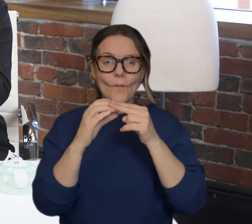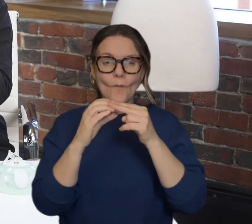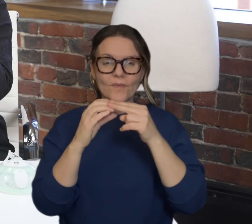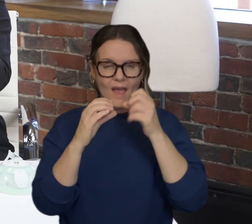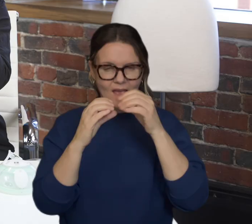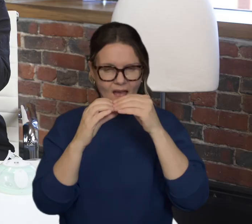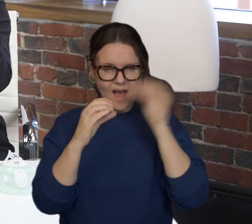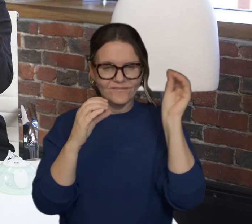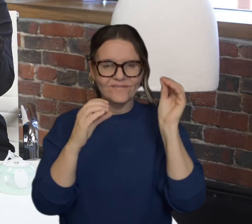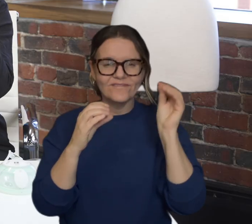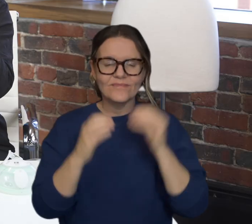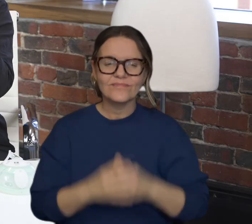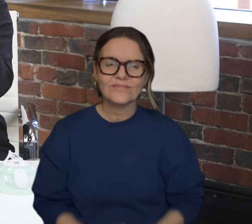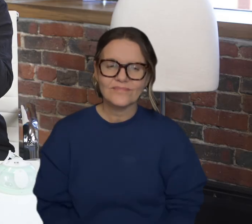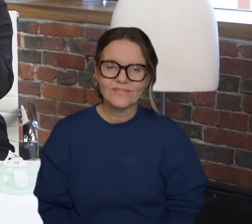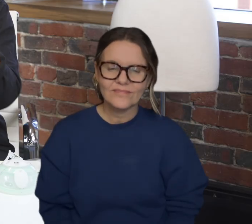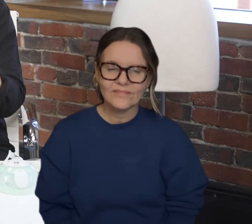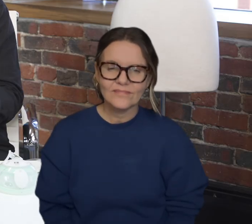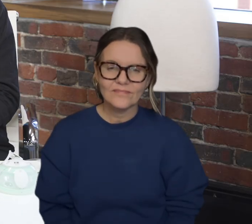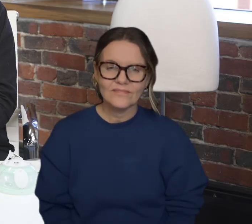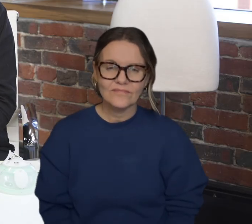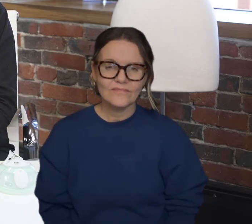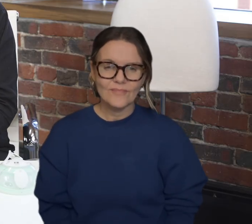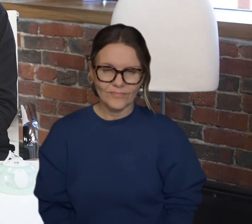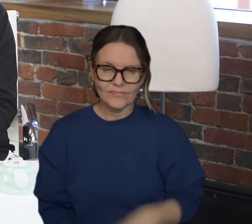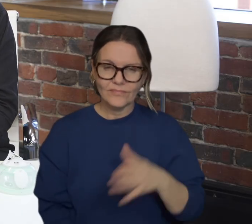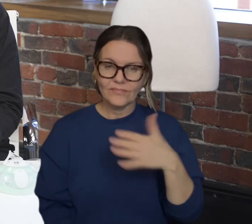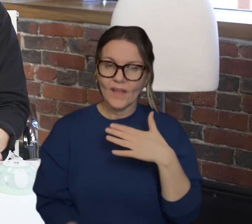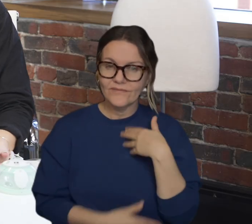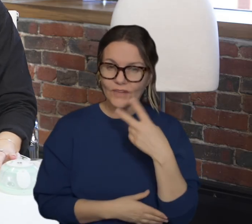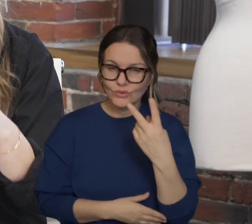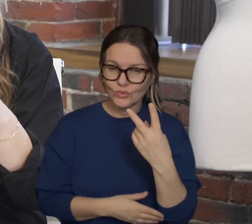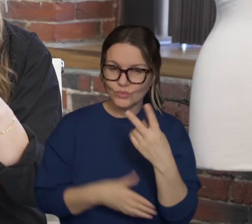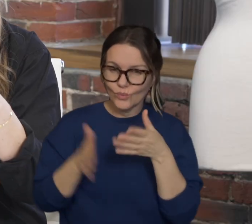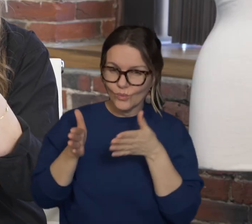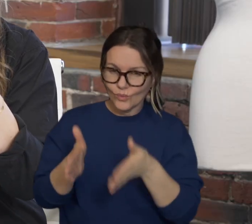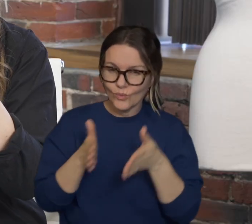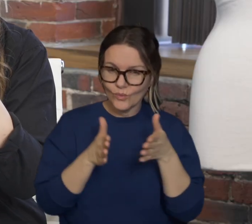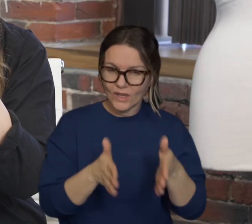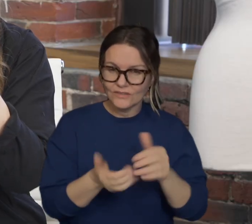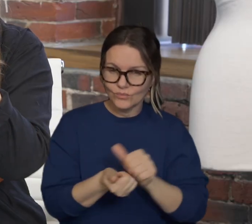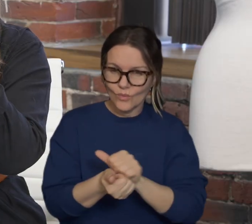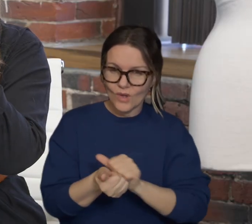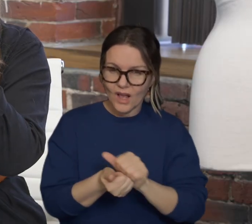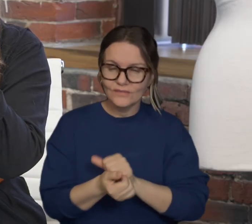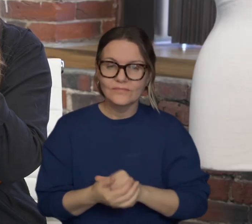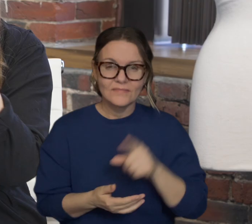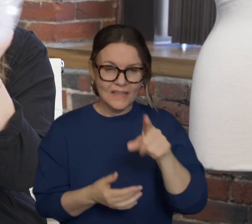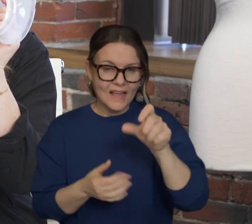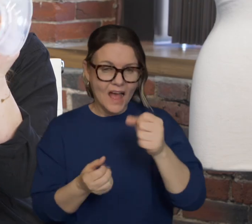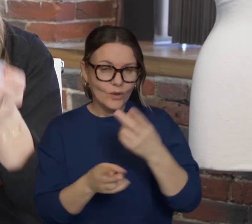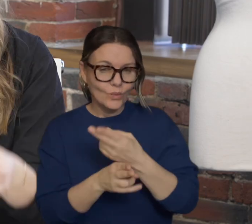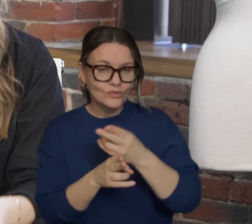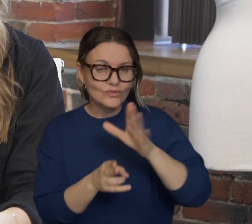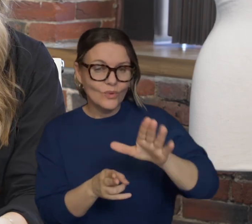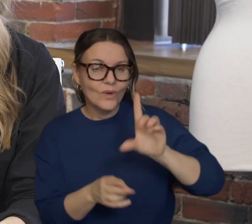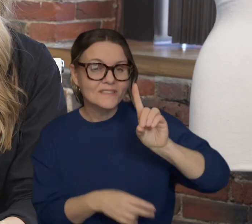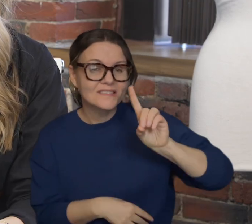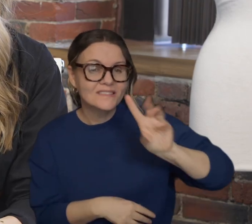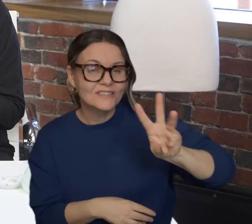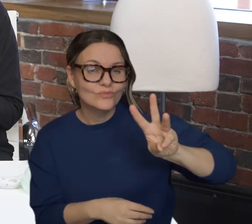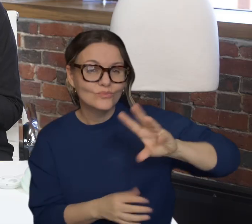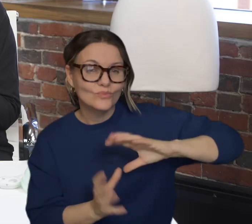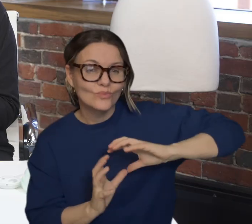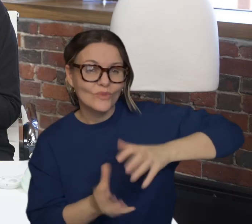and you can help pull that seal right off you also can remove this top stopper there are a couple